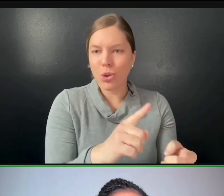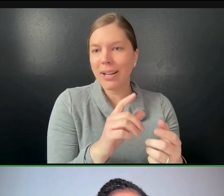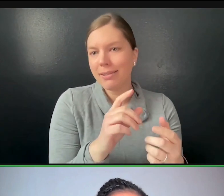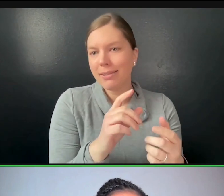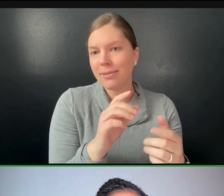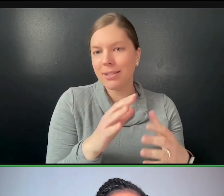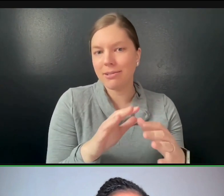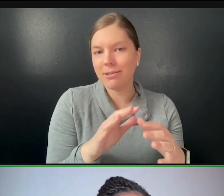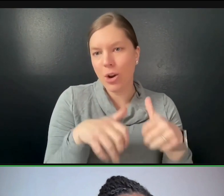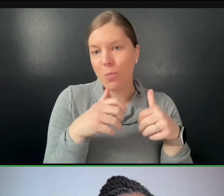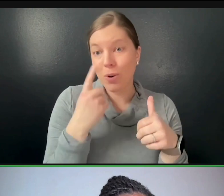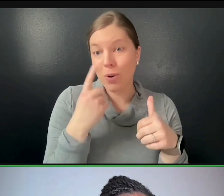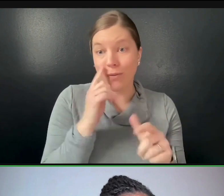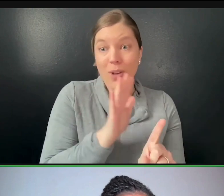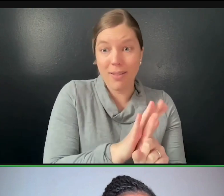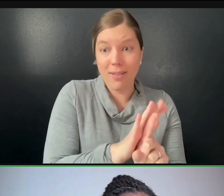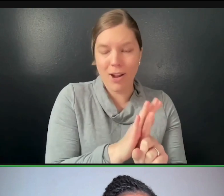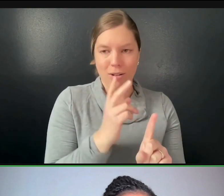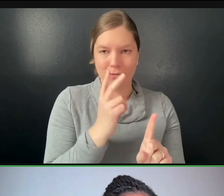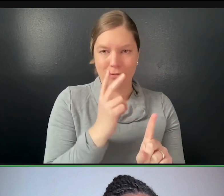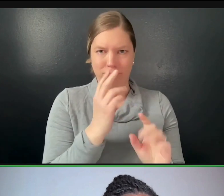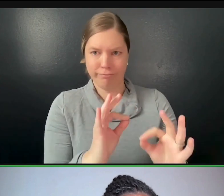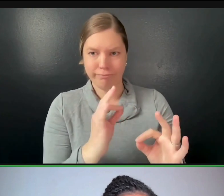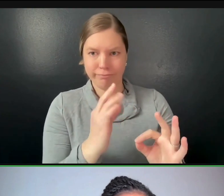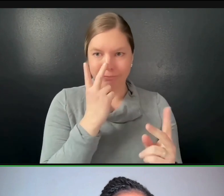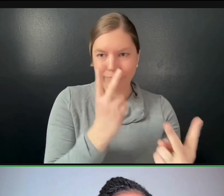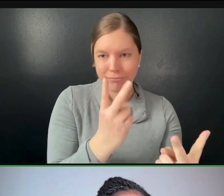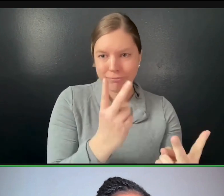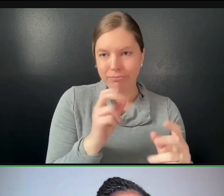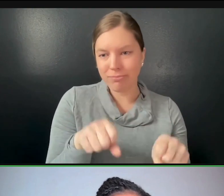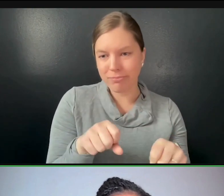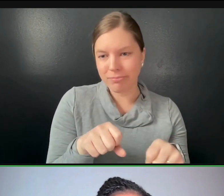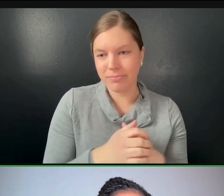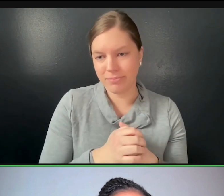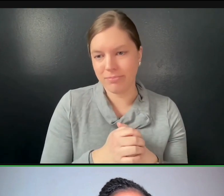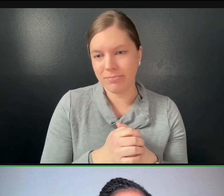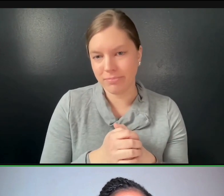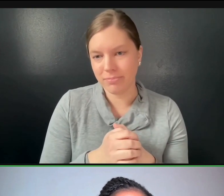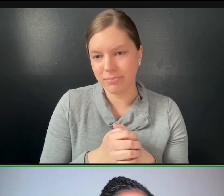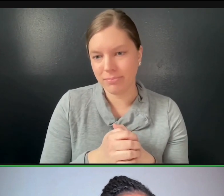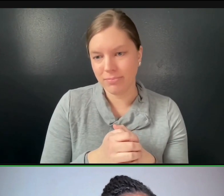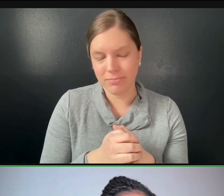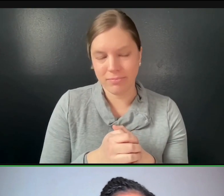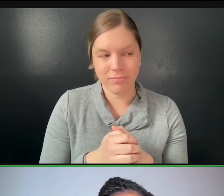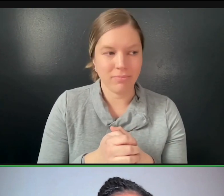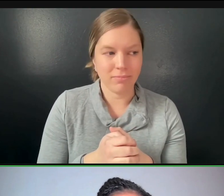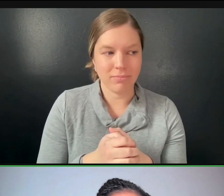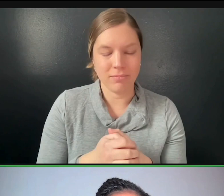So you want to make sure that the interpreters are there to provide that access so that the student can